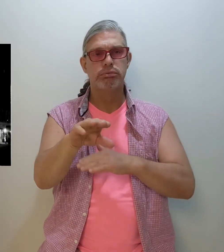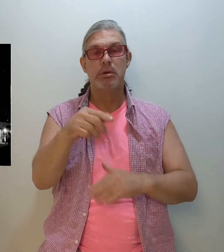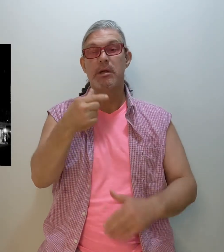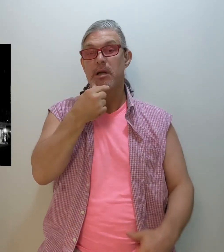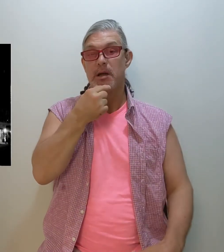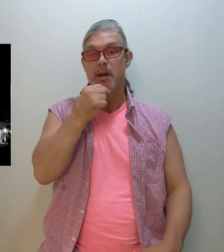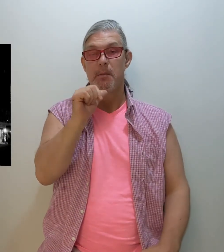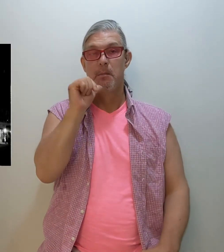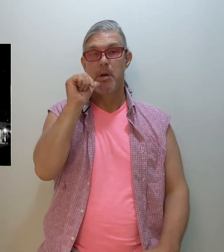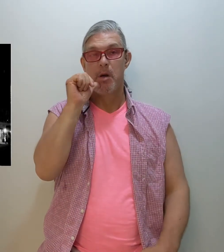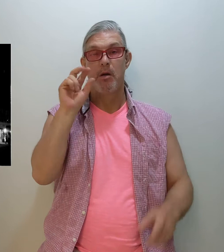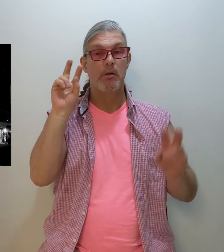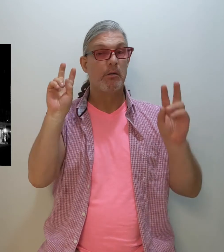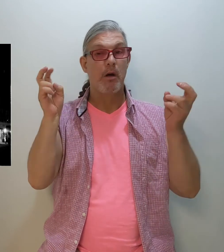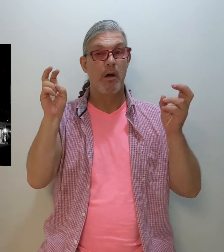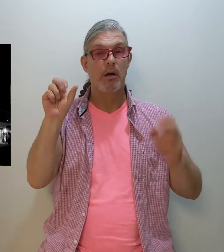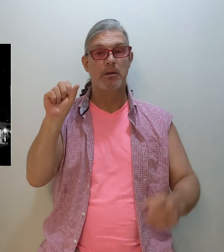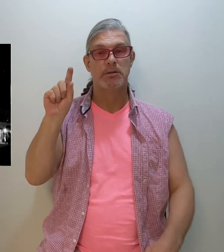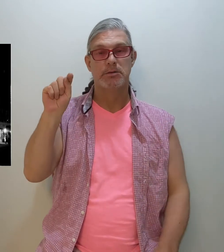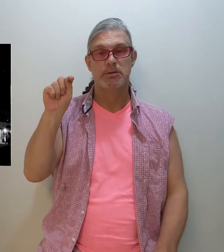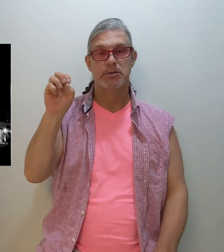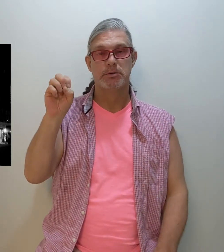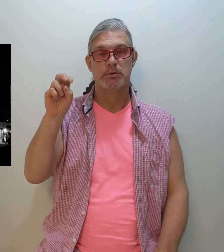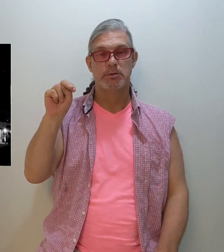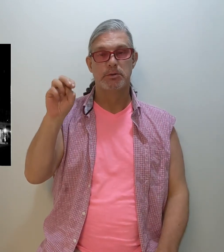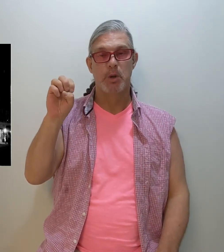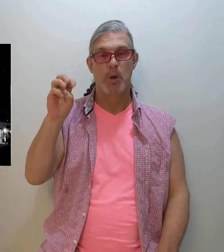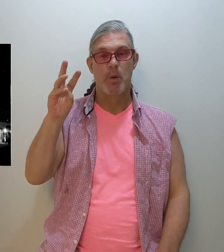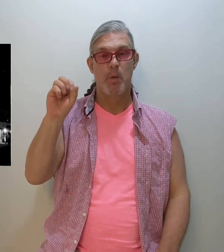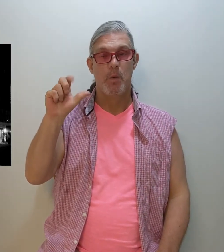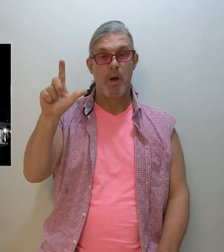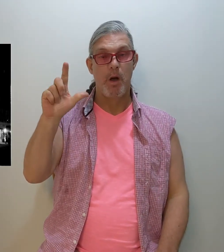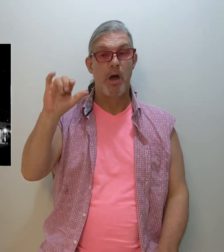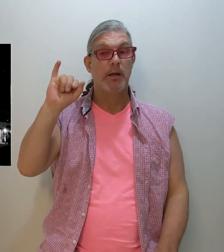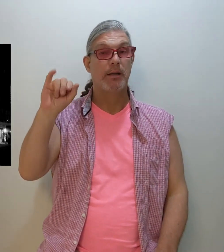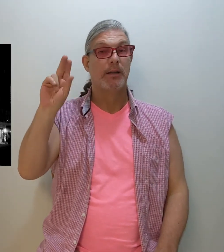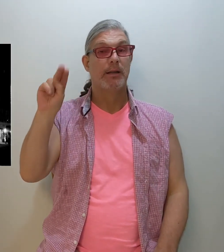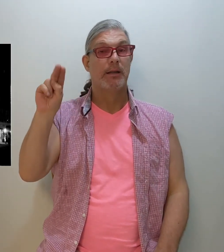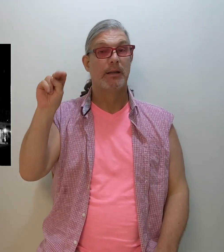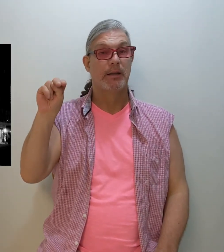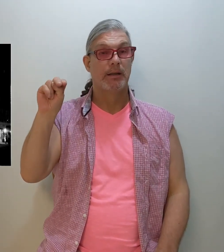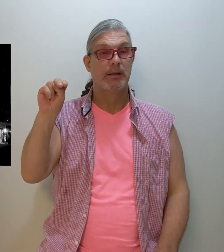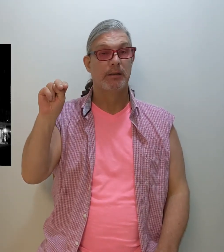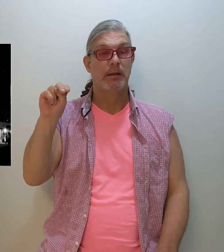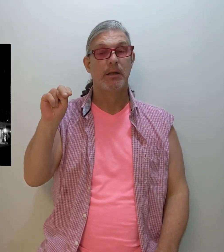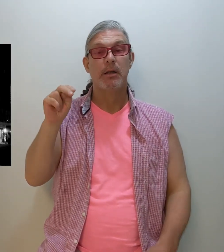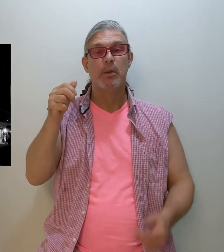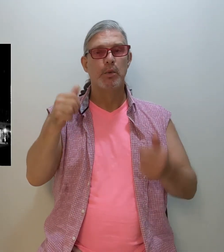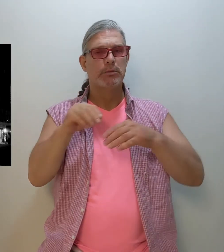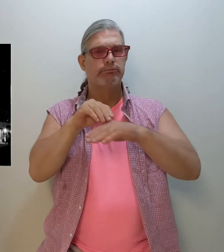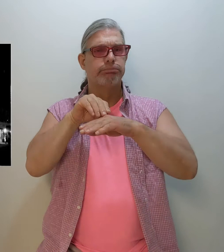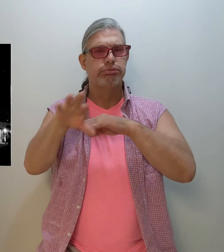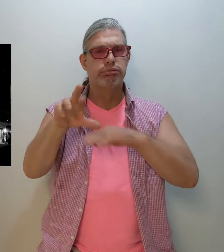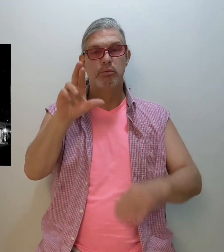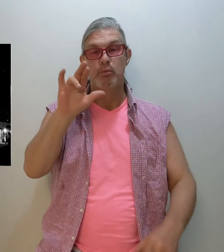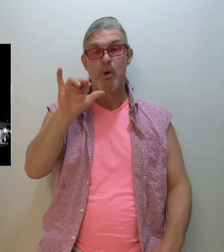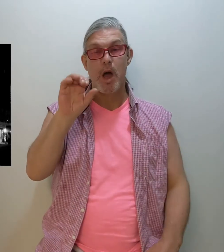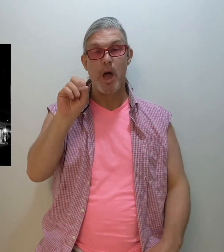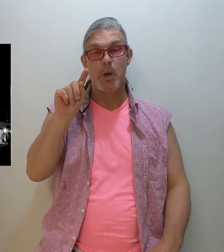a gay bar called the Stonewall Inn which resulted in riots and protests